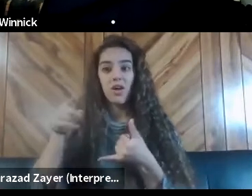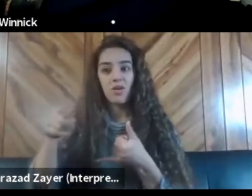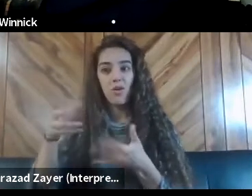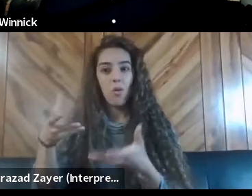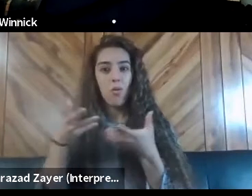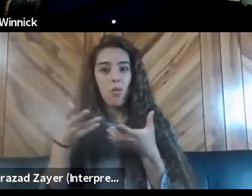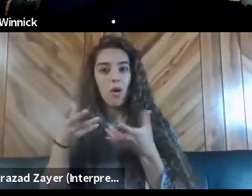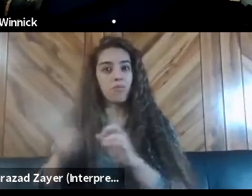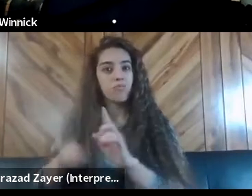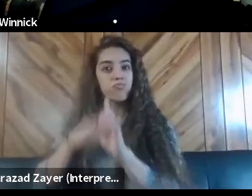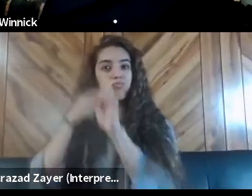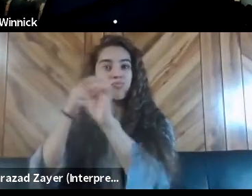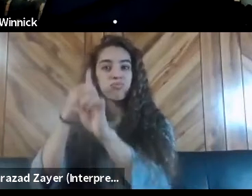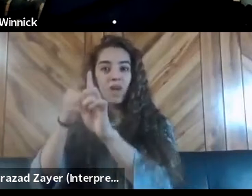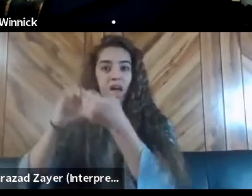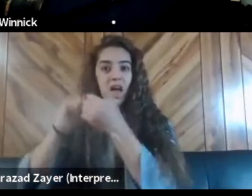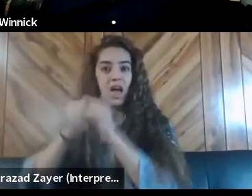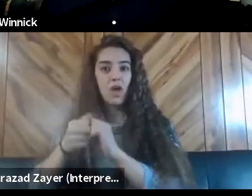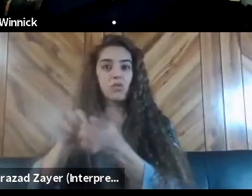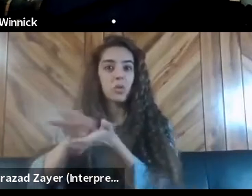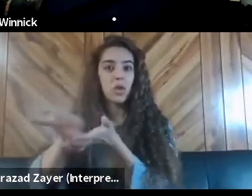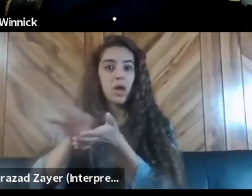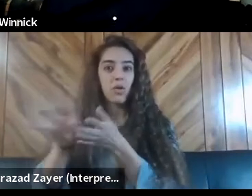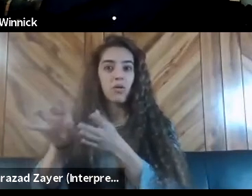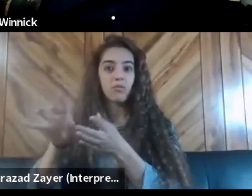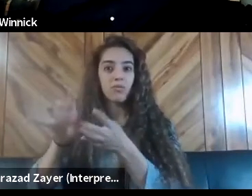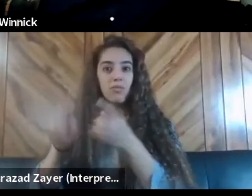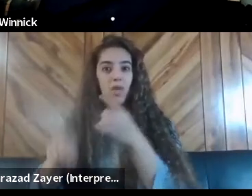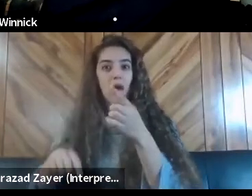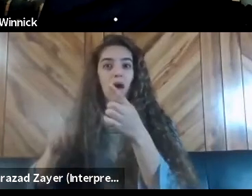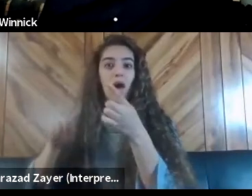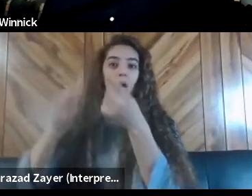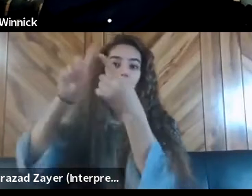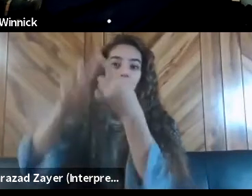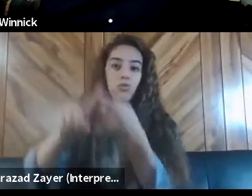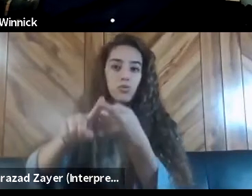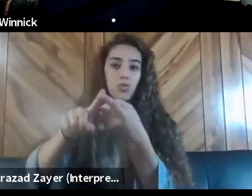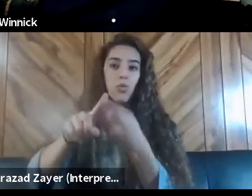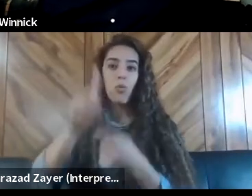I'll let you guys know how that is working, as well. Um, in